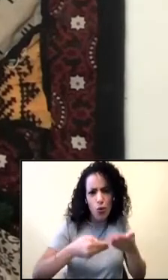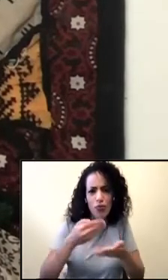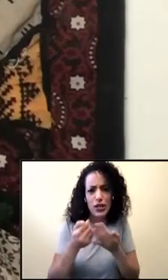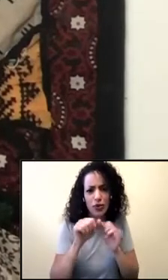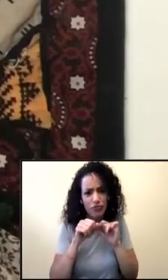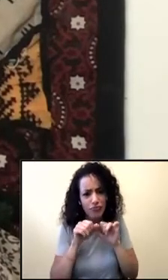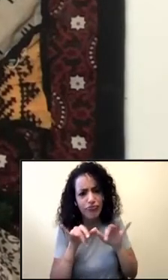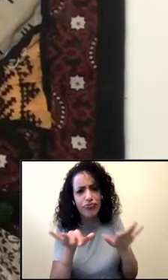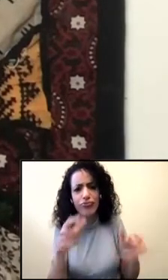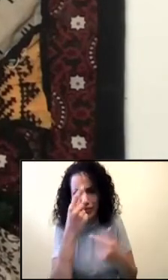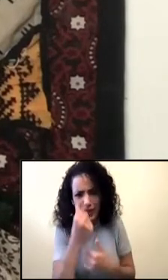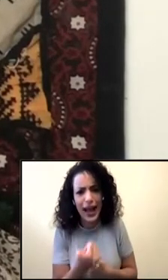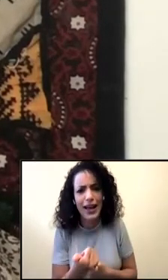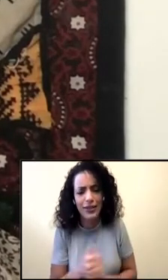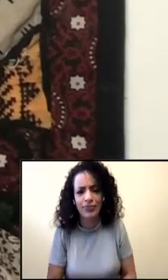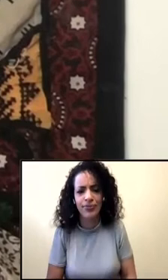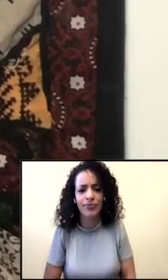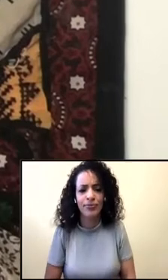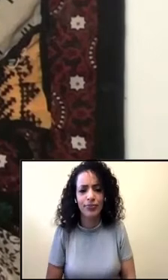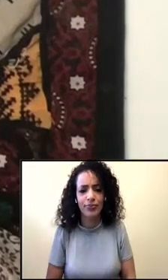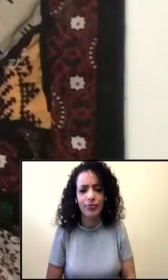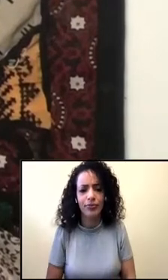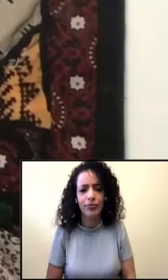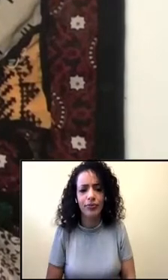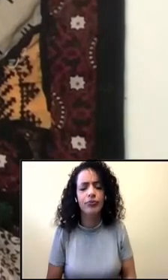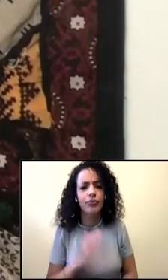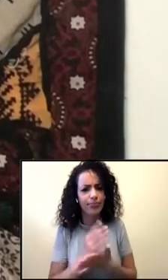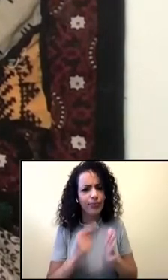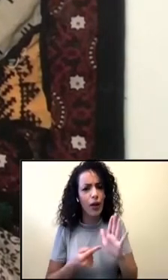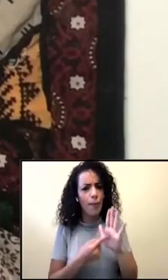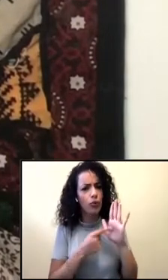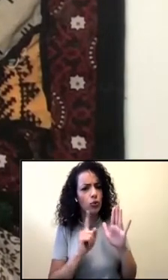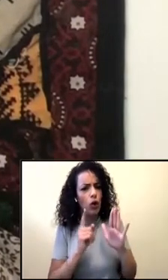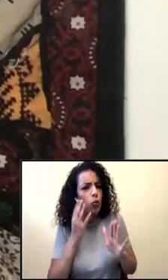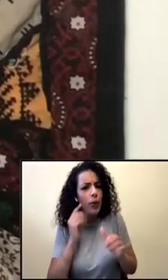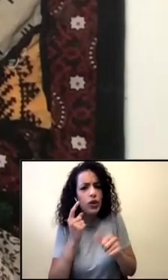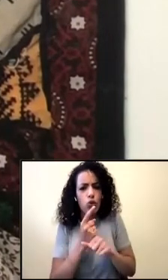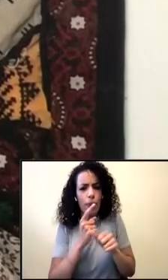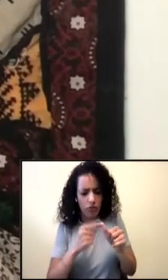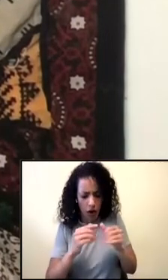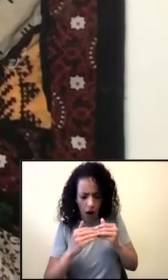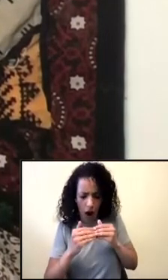And one thing that's really important is, when we talk about archiving, in the sense that it's